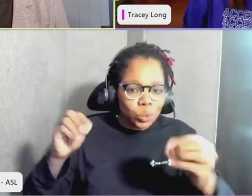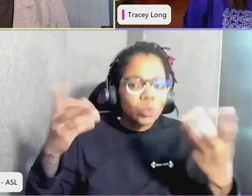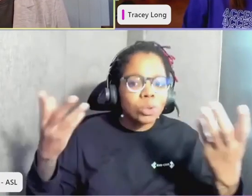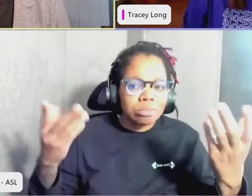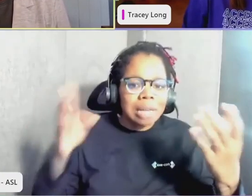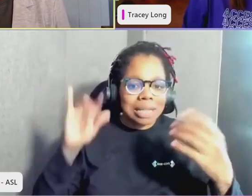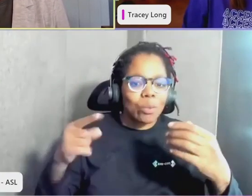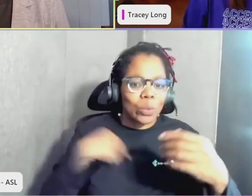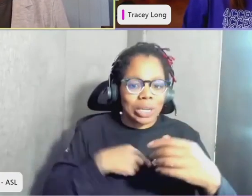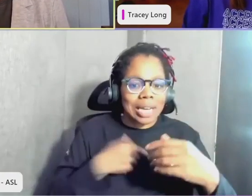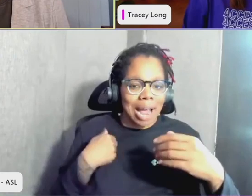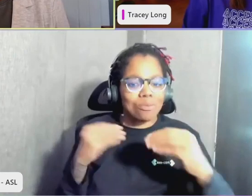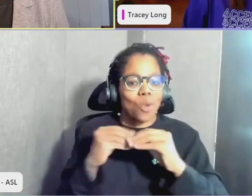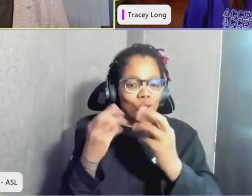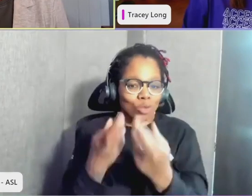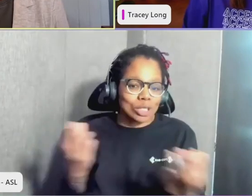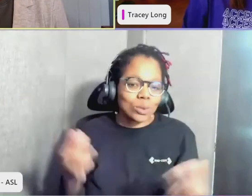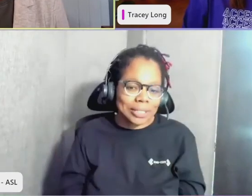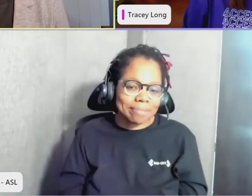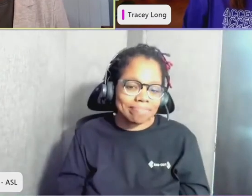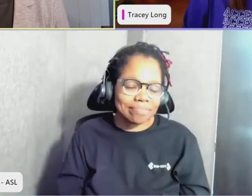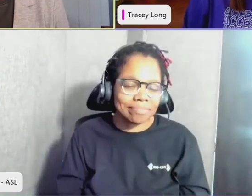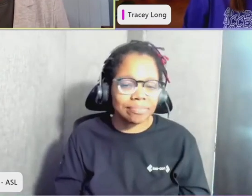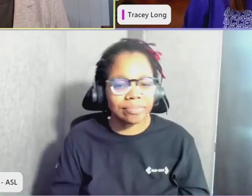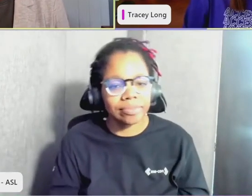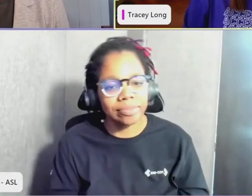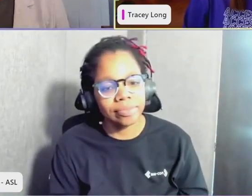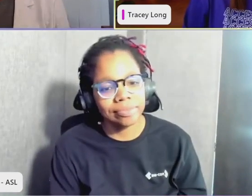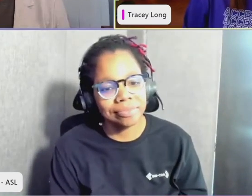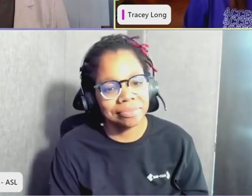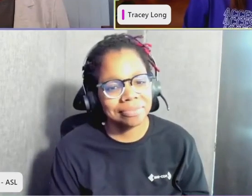buildings are often quite accessible. If we think of it as something the entire